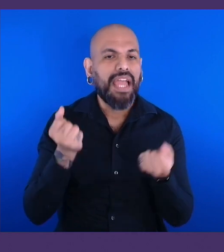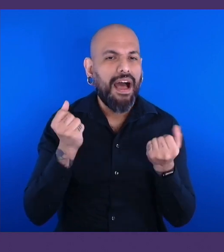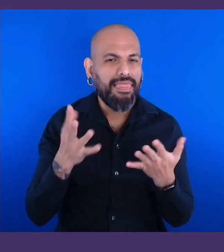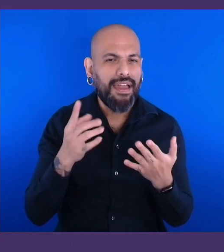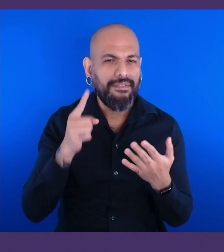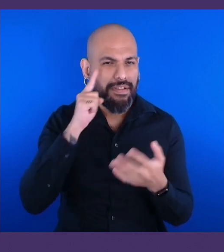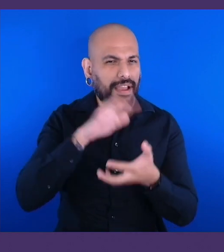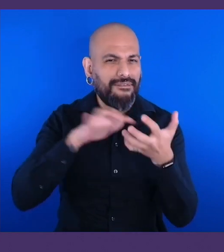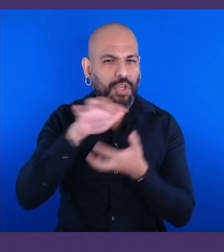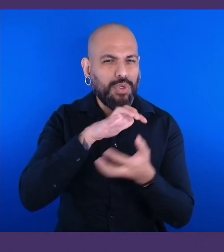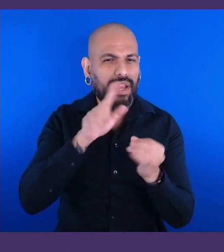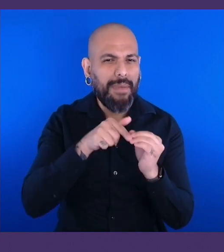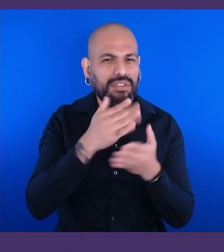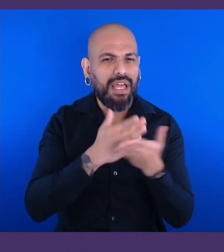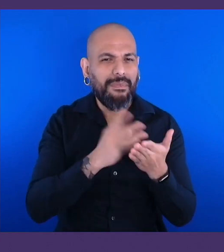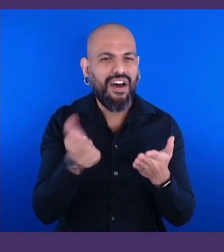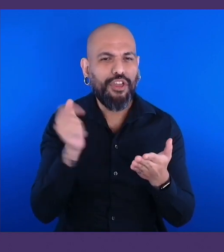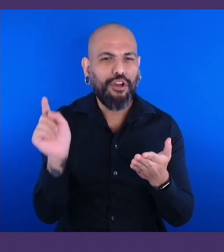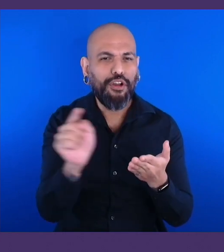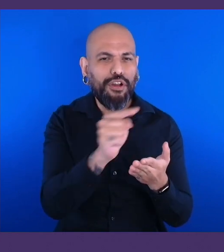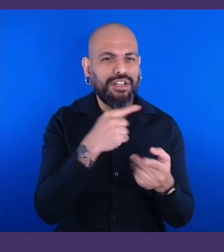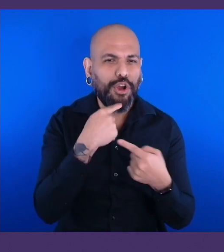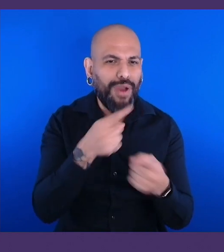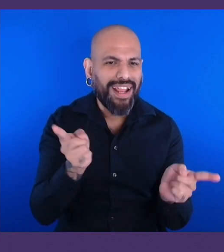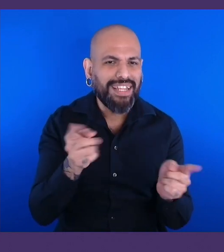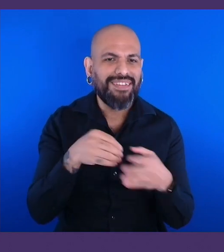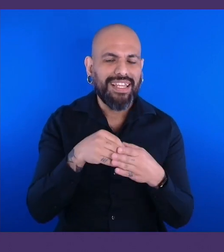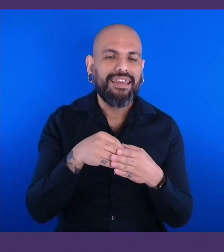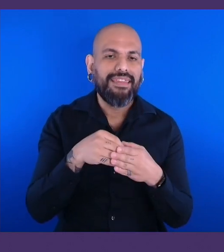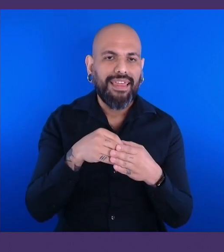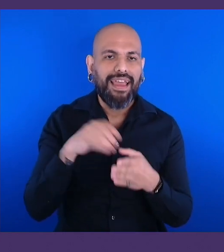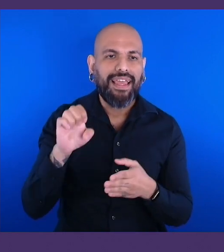of the other directives in the EU right now,